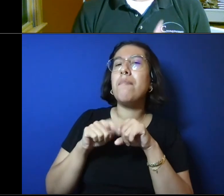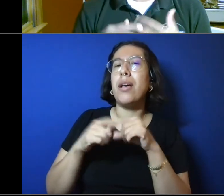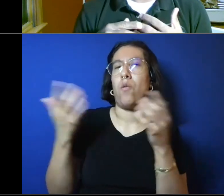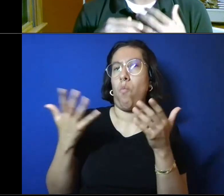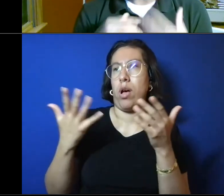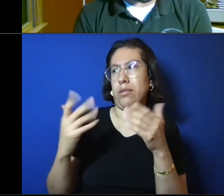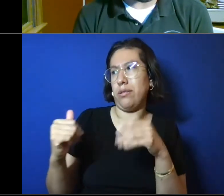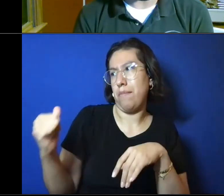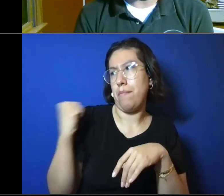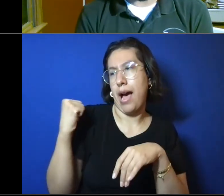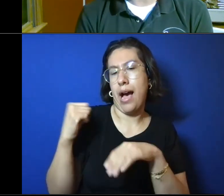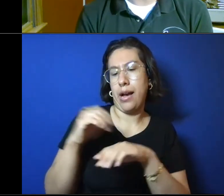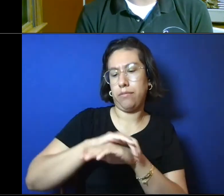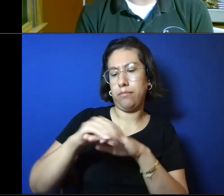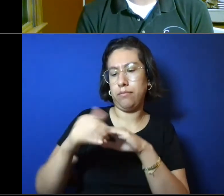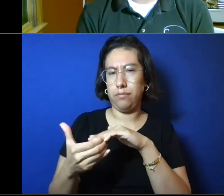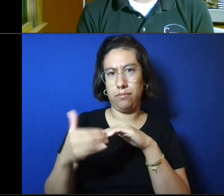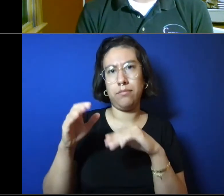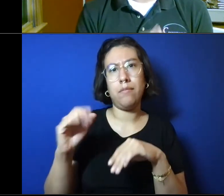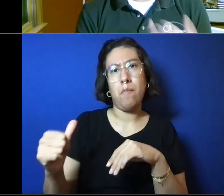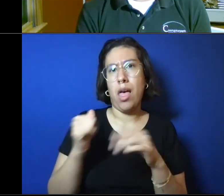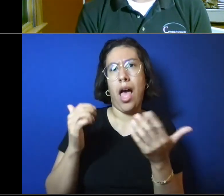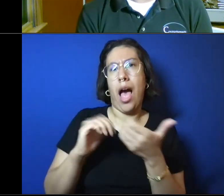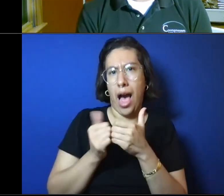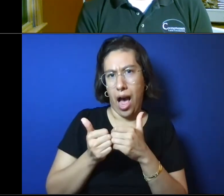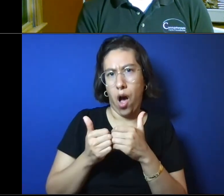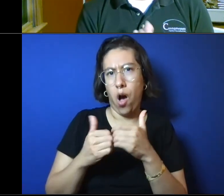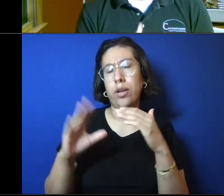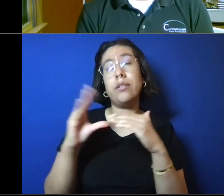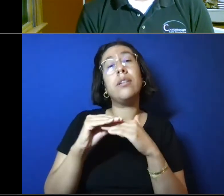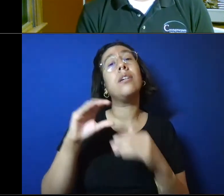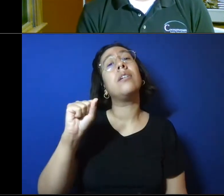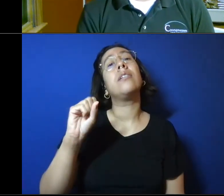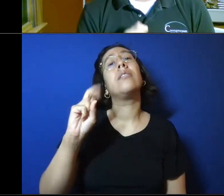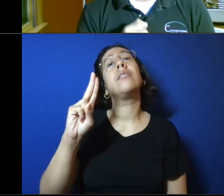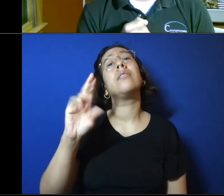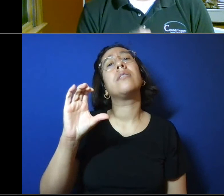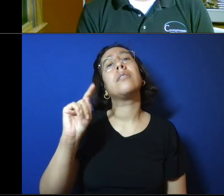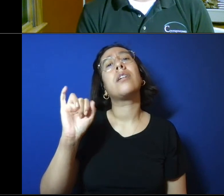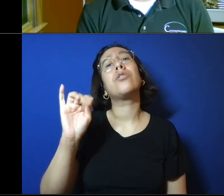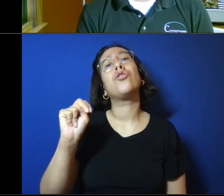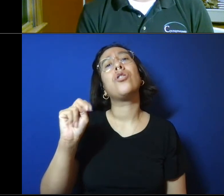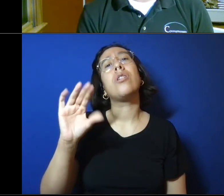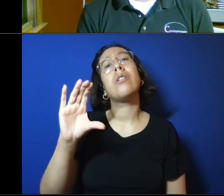and in what way a thing is attached to their back. A suction cup really isn't doing much harm to a turtle.